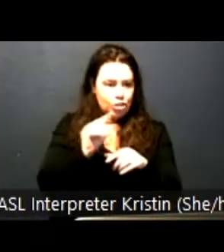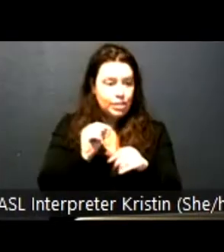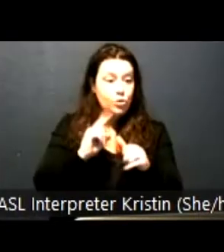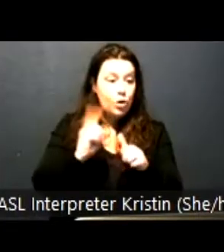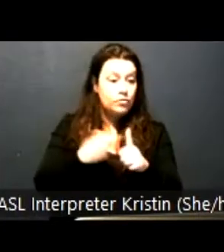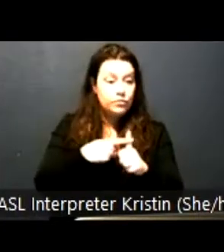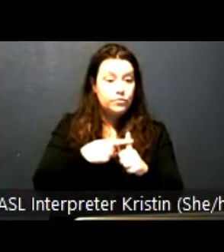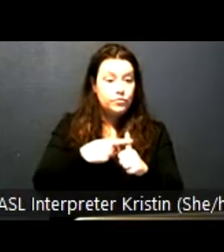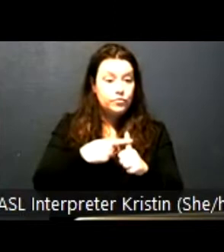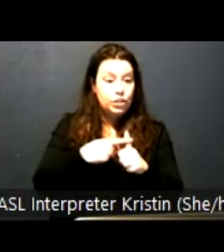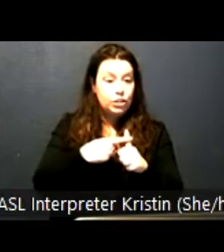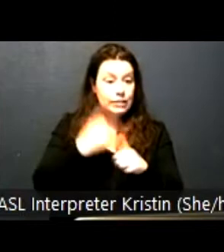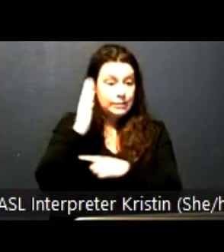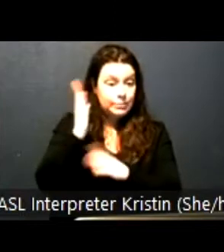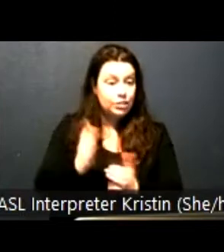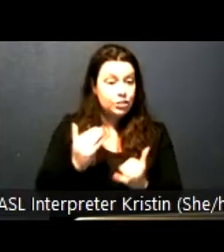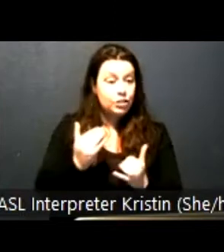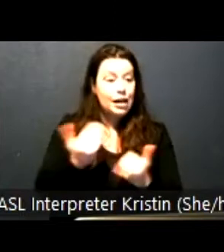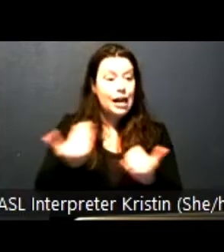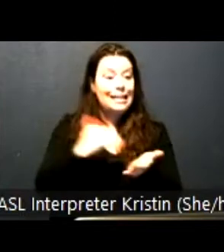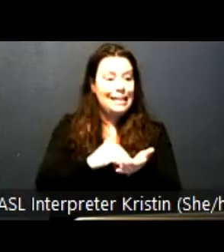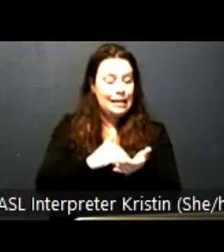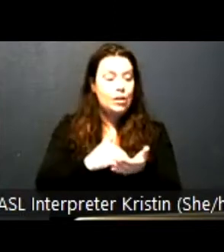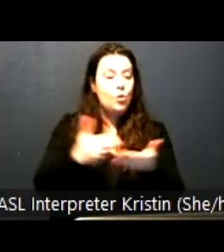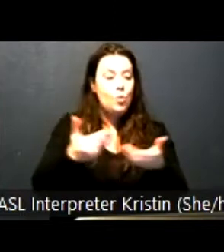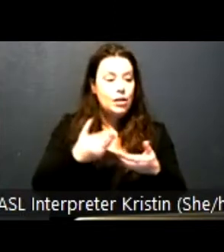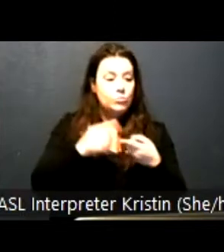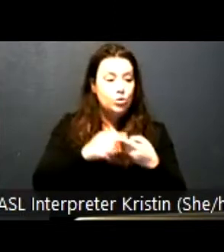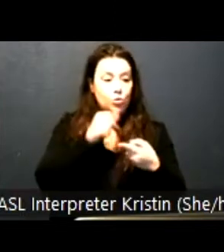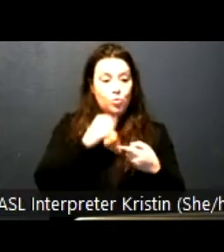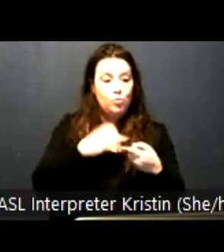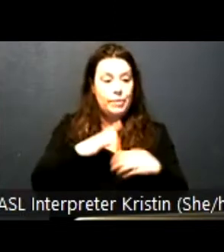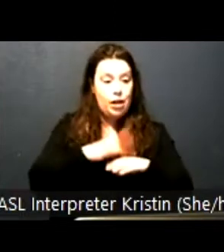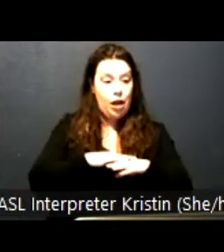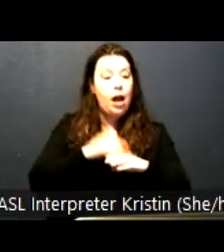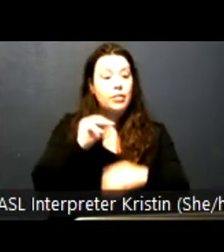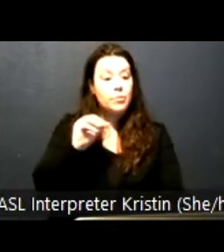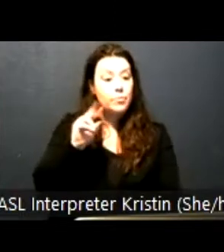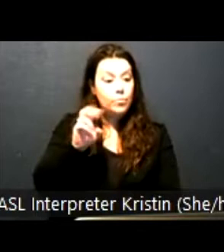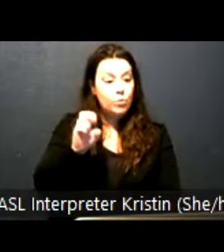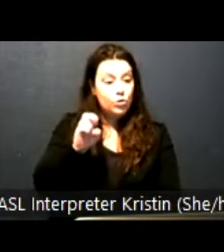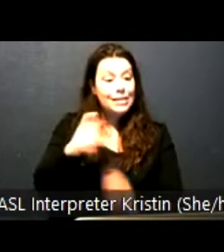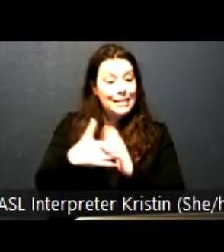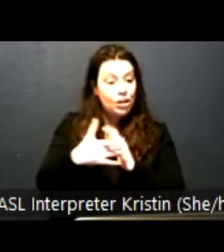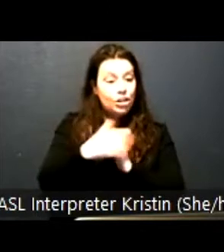So once again, welcome to Women on the Move: Technology and Animal Tracking. I’m so thrilled to welcome